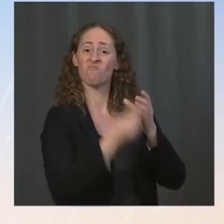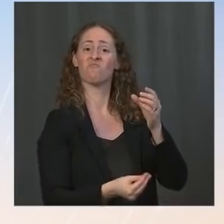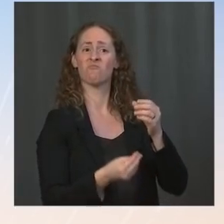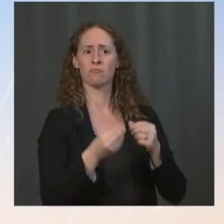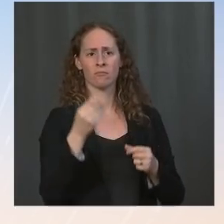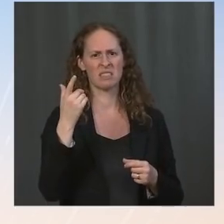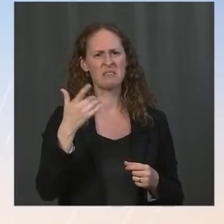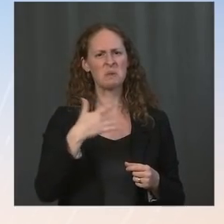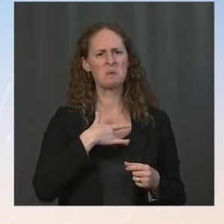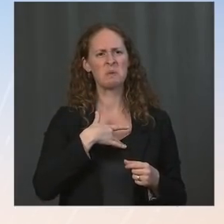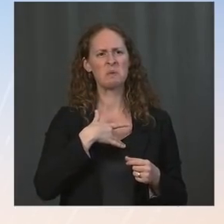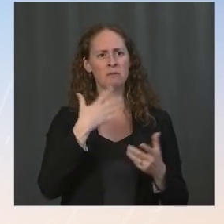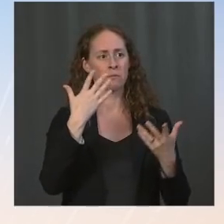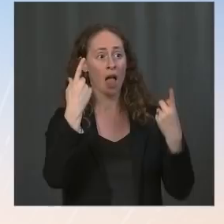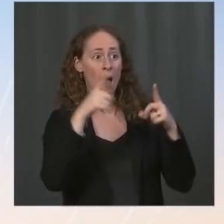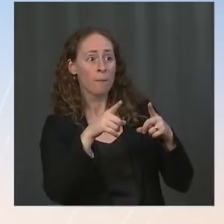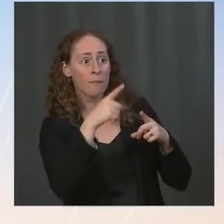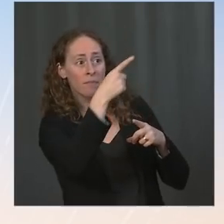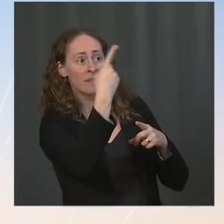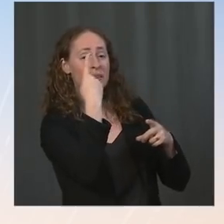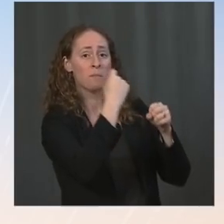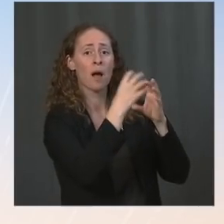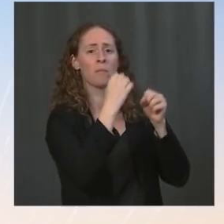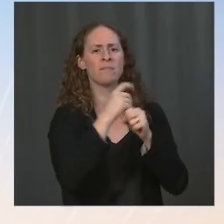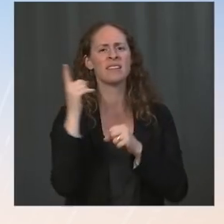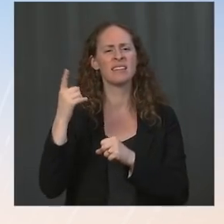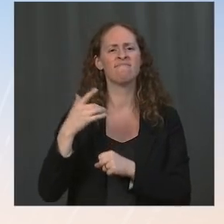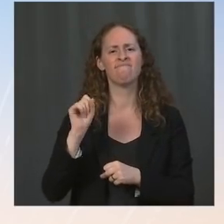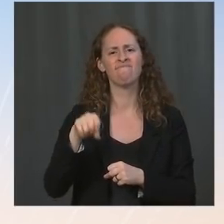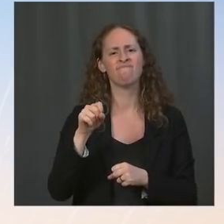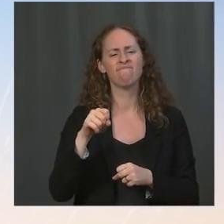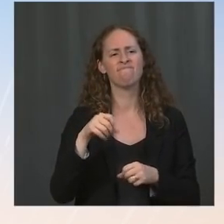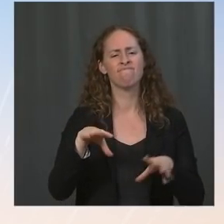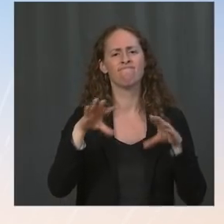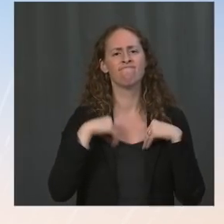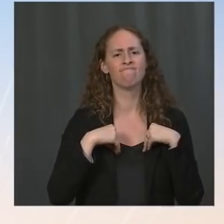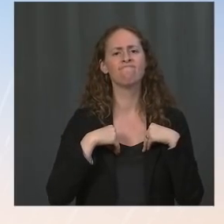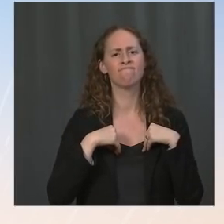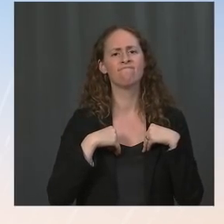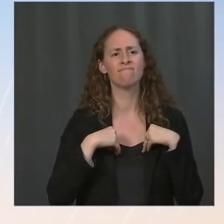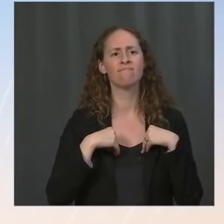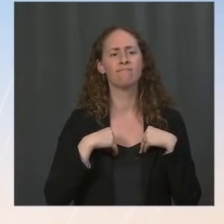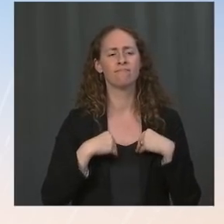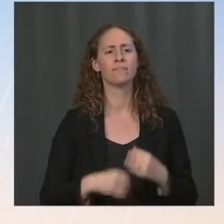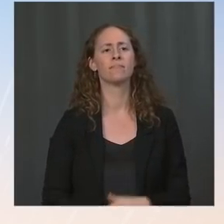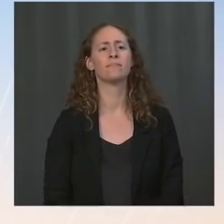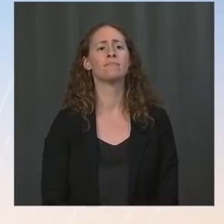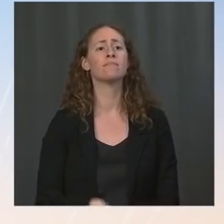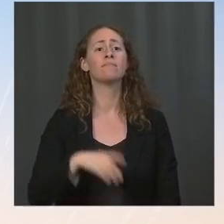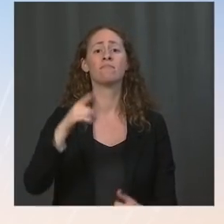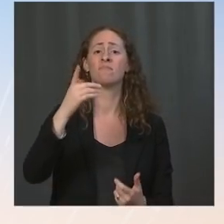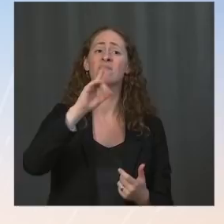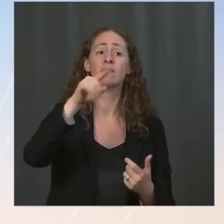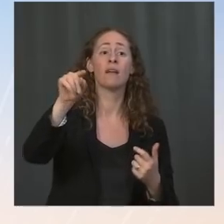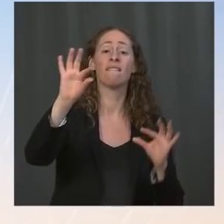It is certainly the -- the right of any individual who met with the President yesterday to speak publicly about their experience,